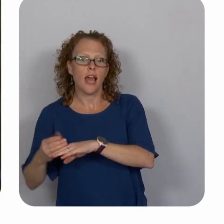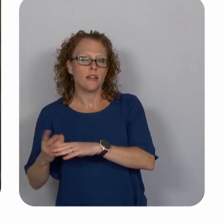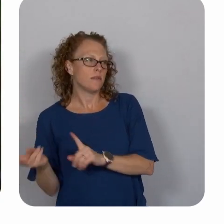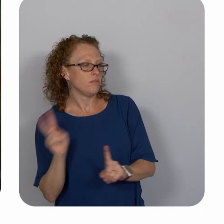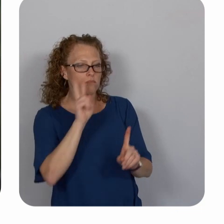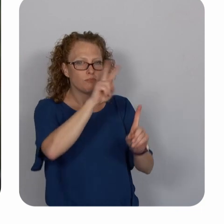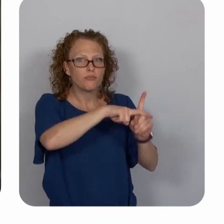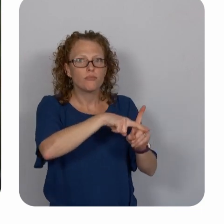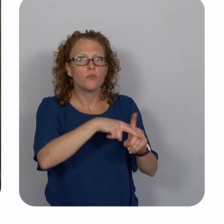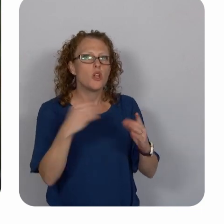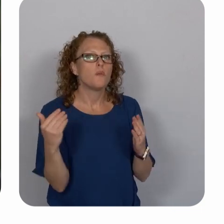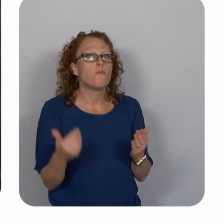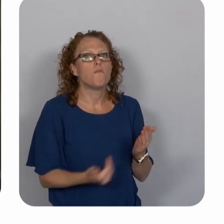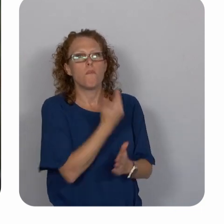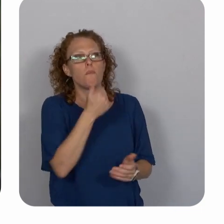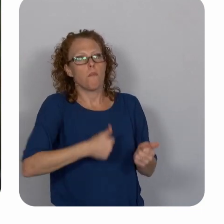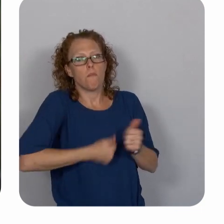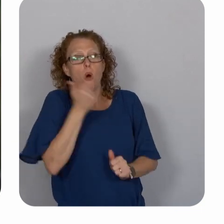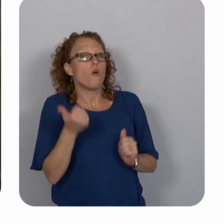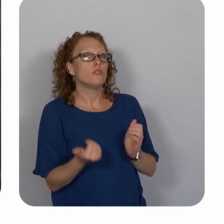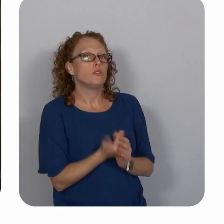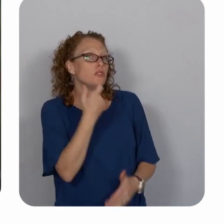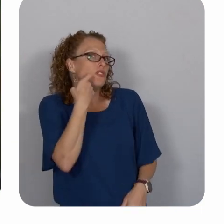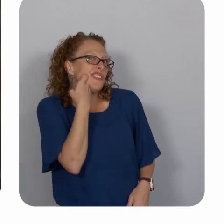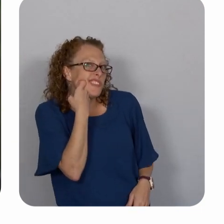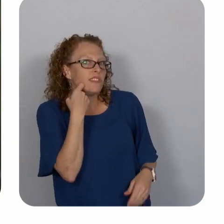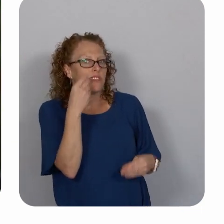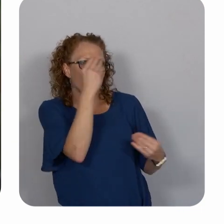This not only helps the model answer questions that are past